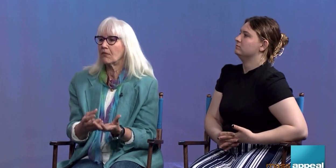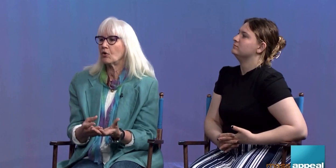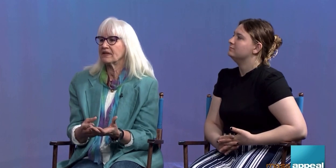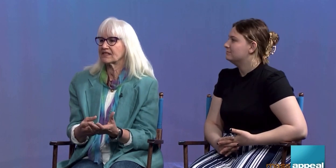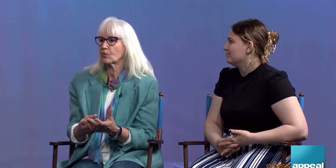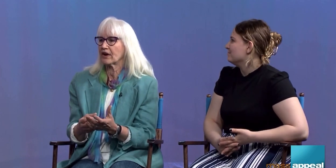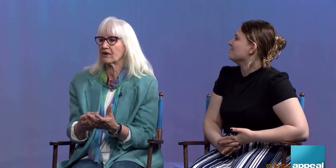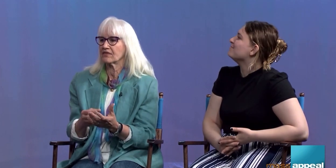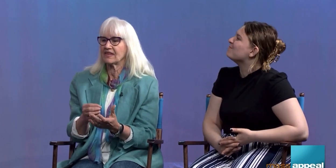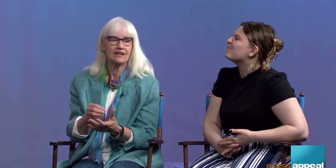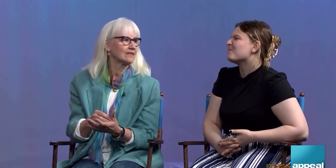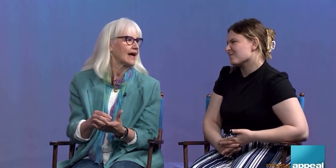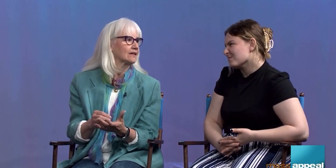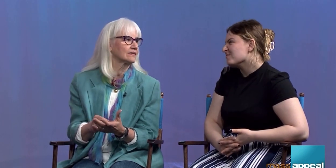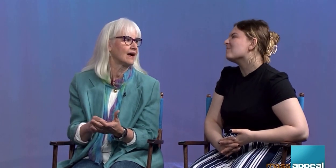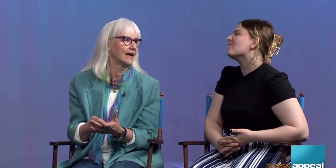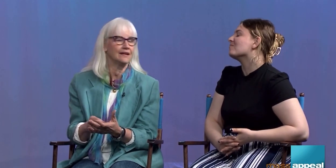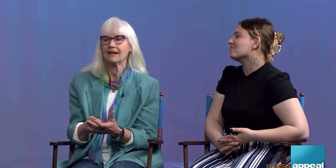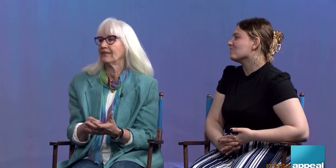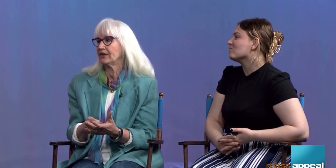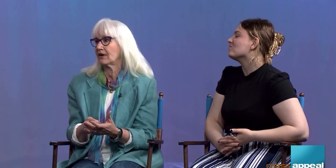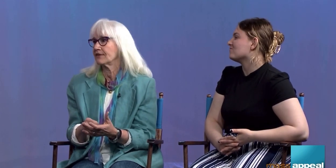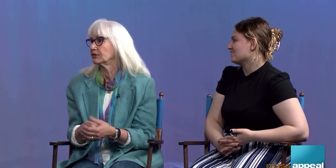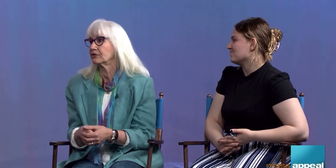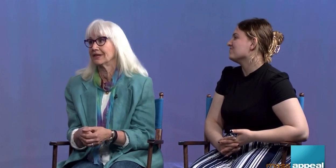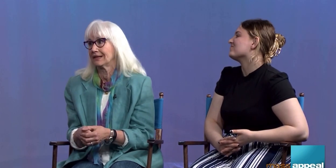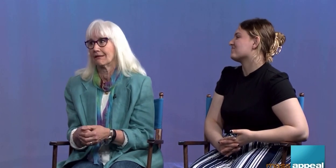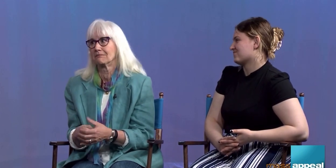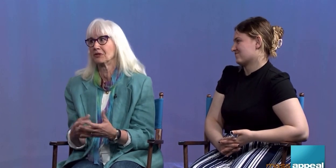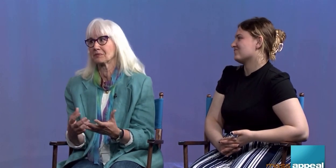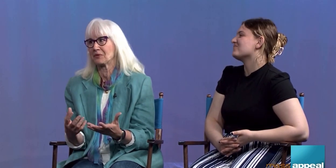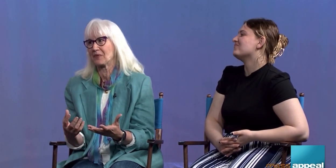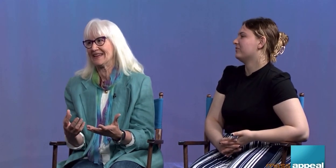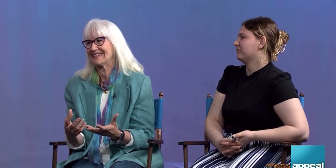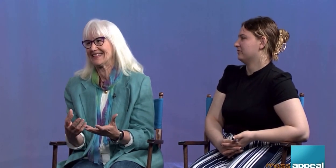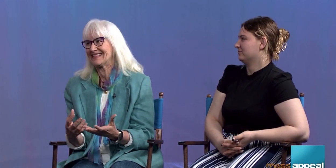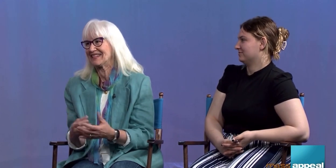moments where the exact sign and I've learned that there are multiple ways to say